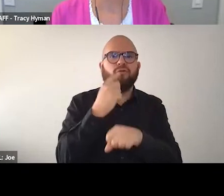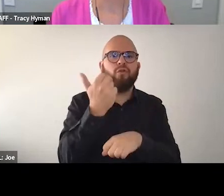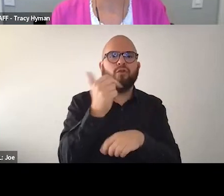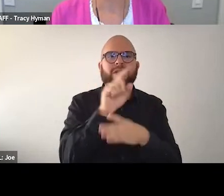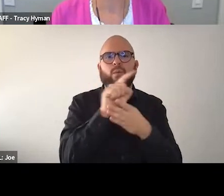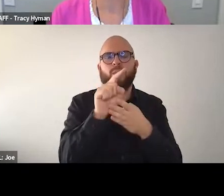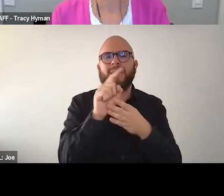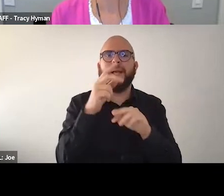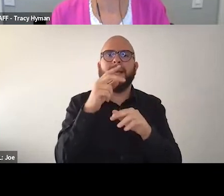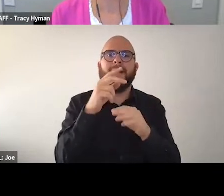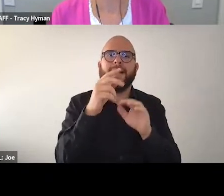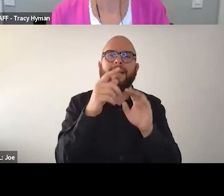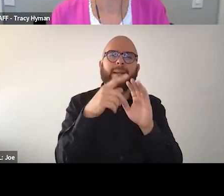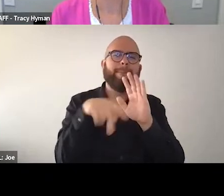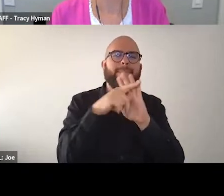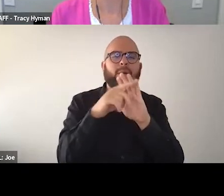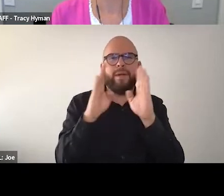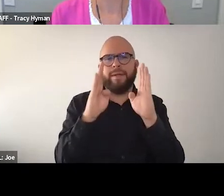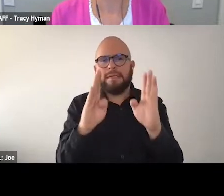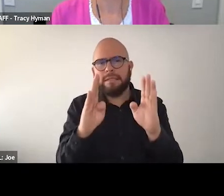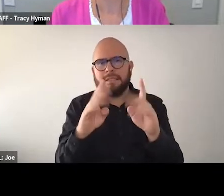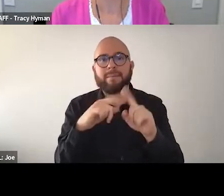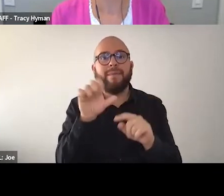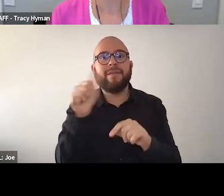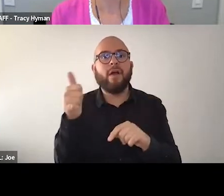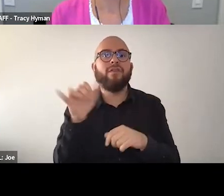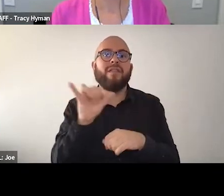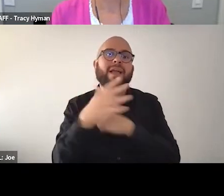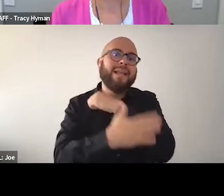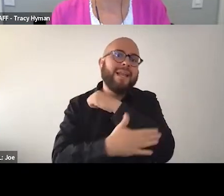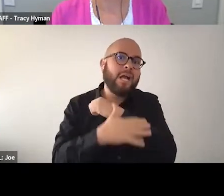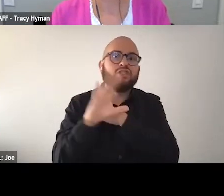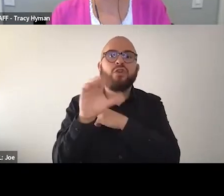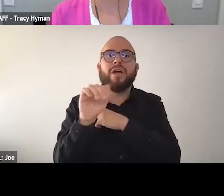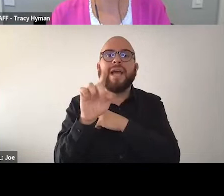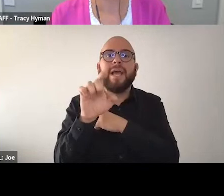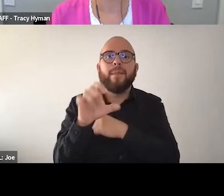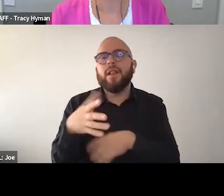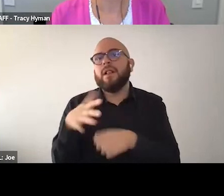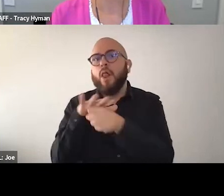But the others such as national cable, local cable they have a set fee.